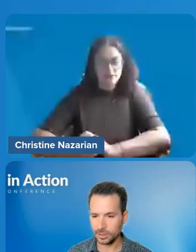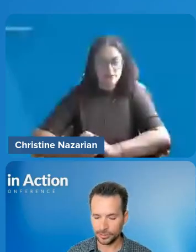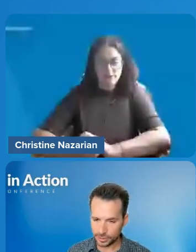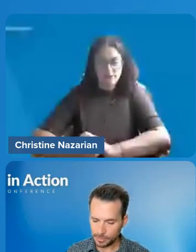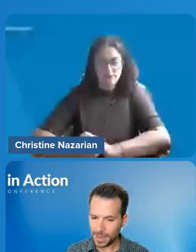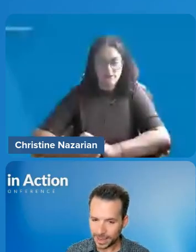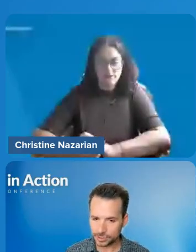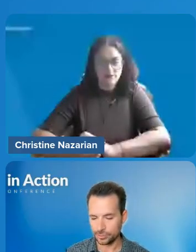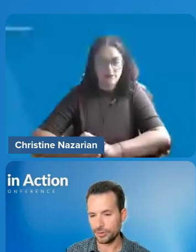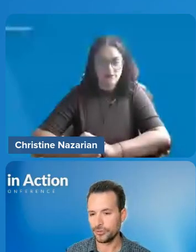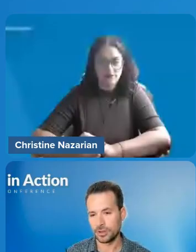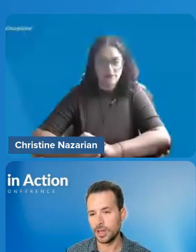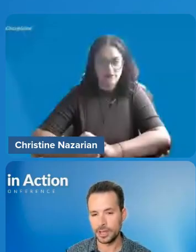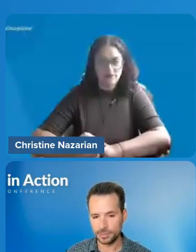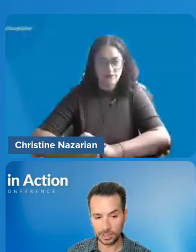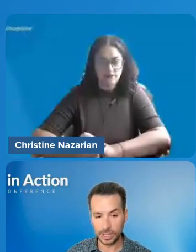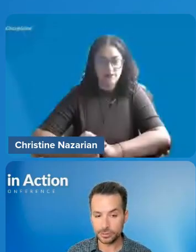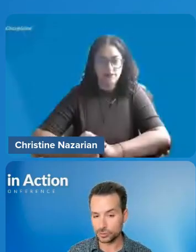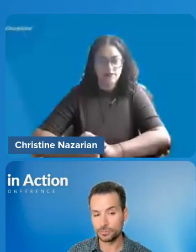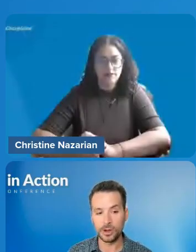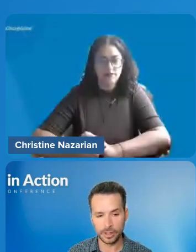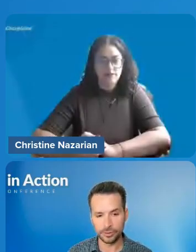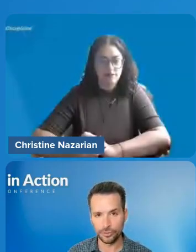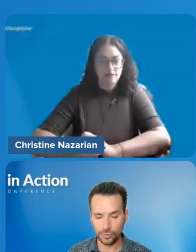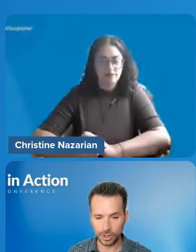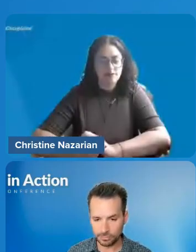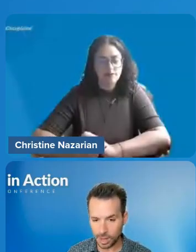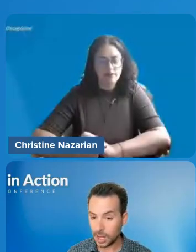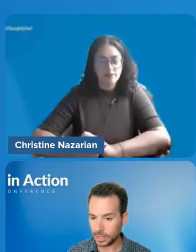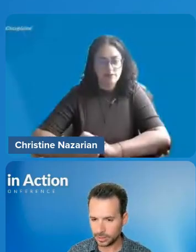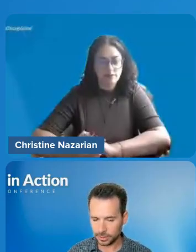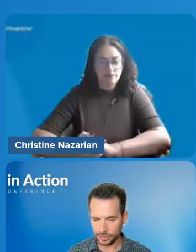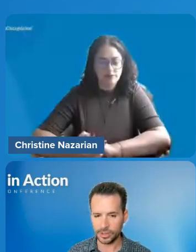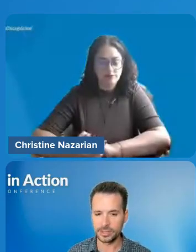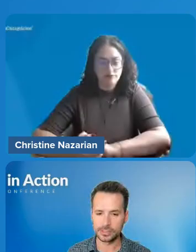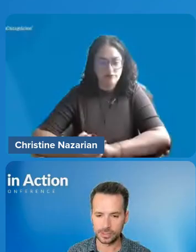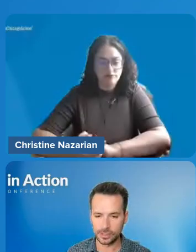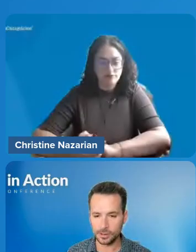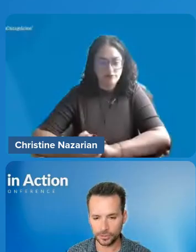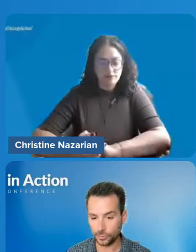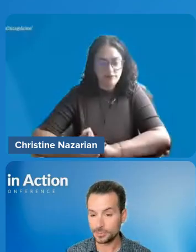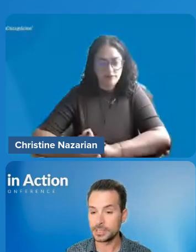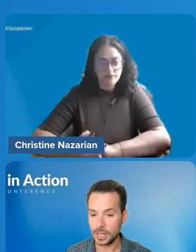There is a backstory for the client, but the client is responding to what I, in this case as the therapist, what I'm saying.